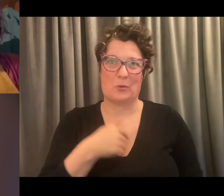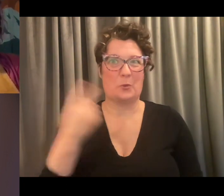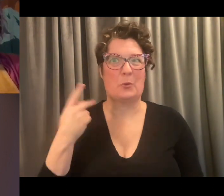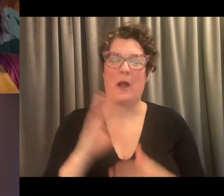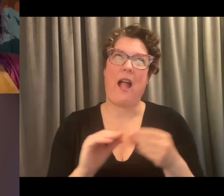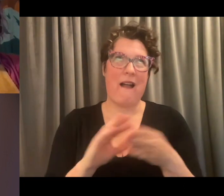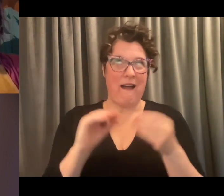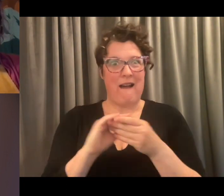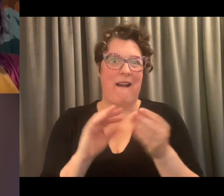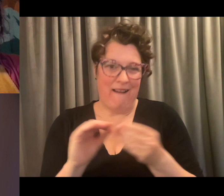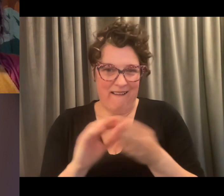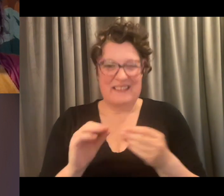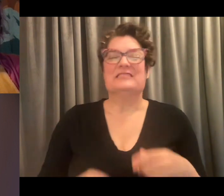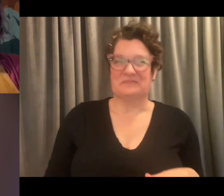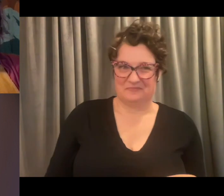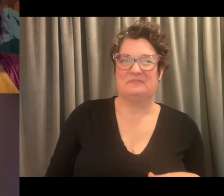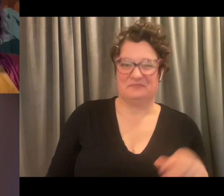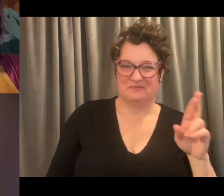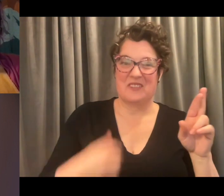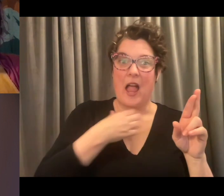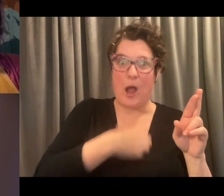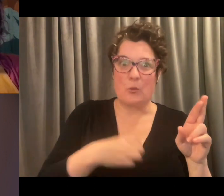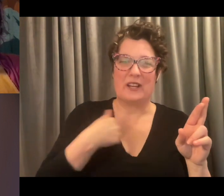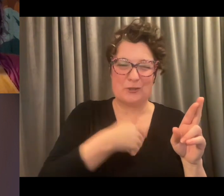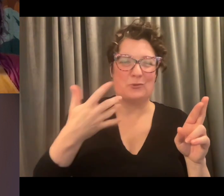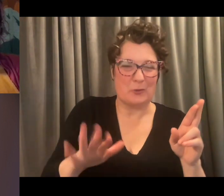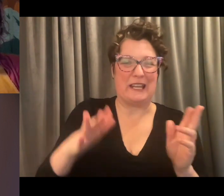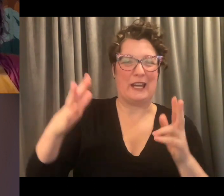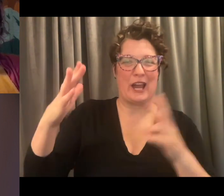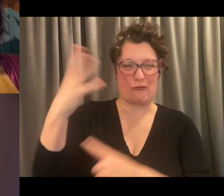Never: Oh yes, Rebekah: I wish we had recorded us reading it for the first time because we were